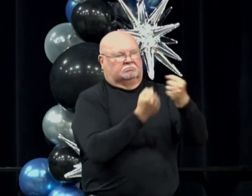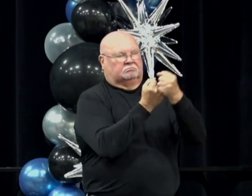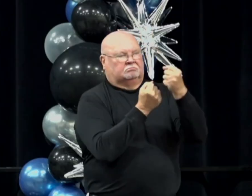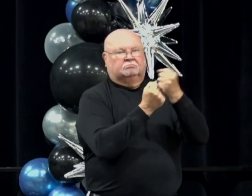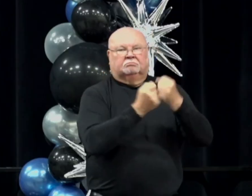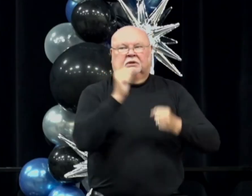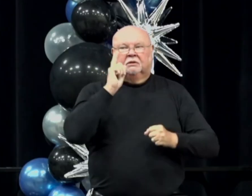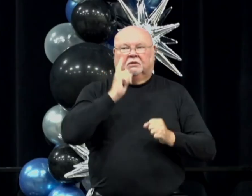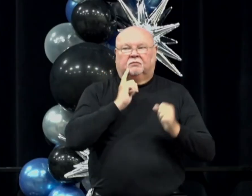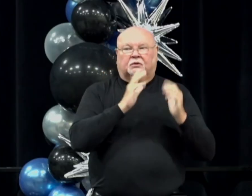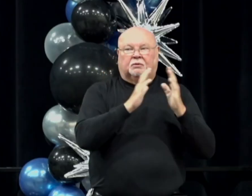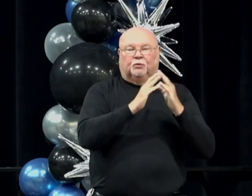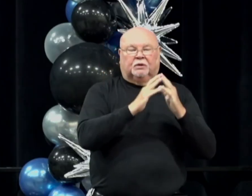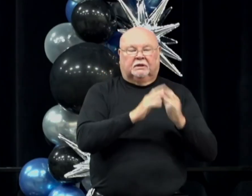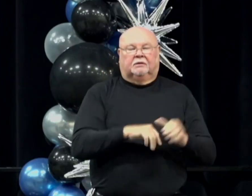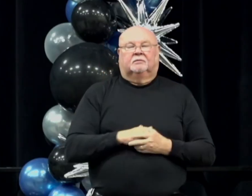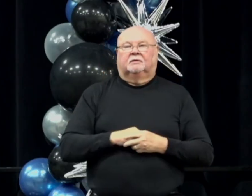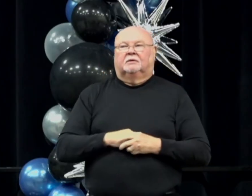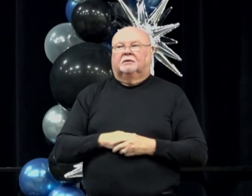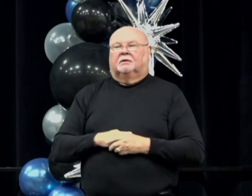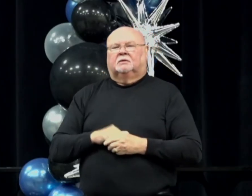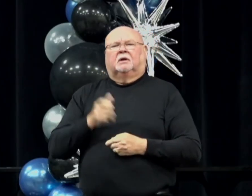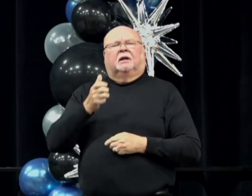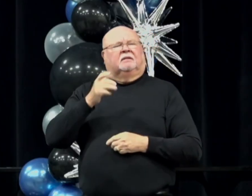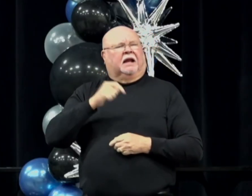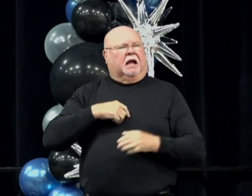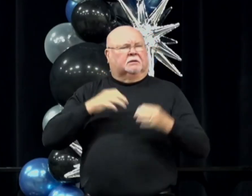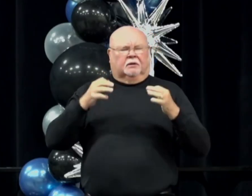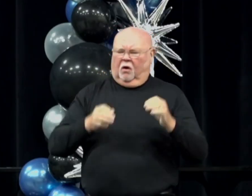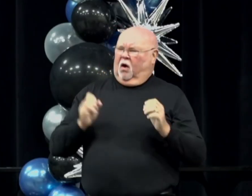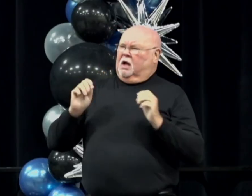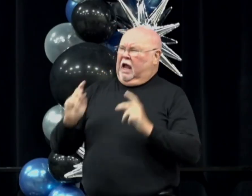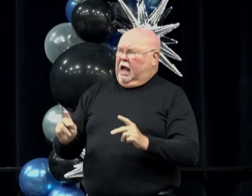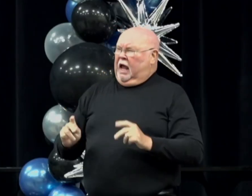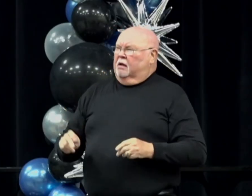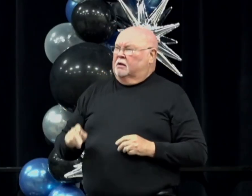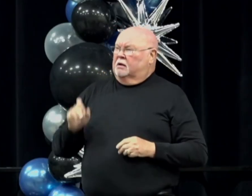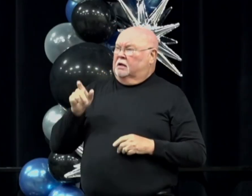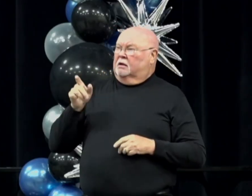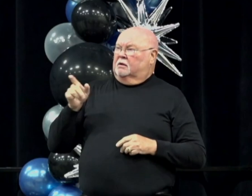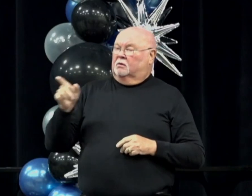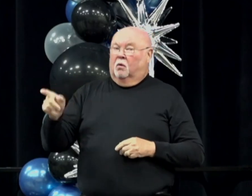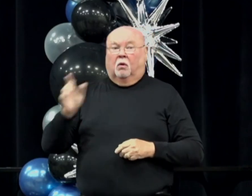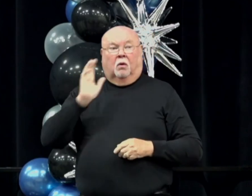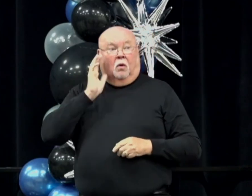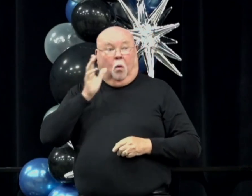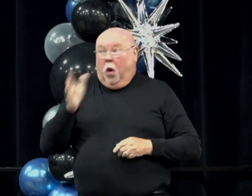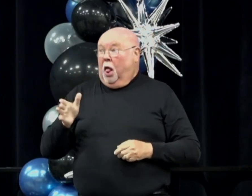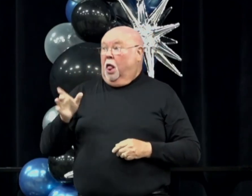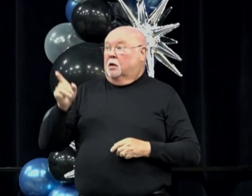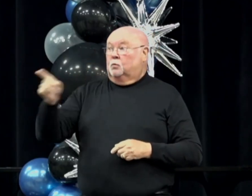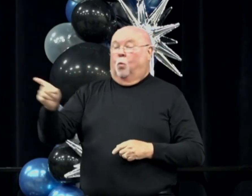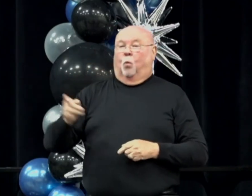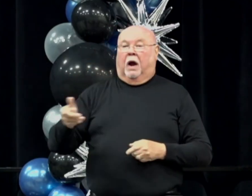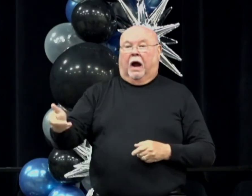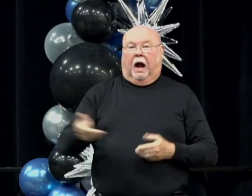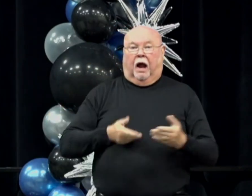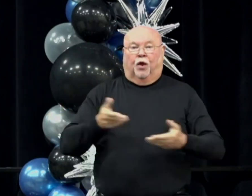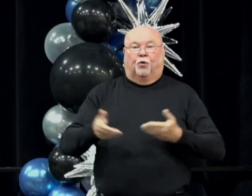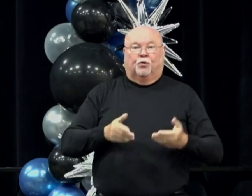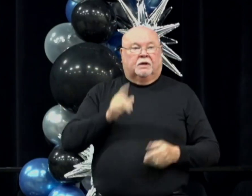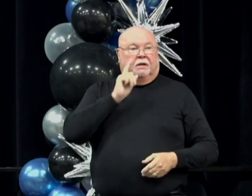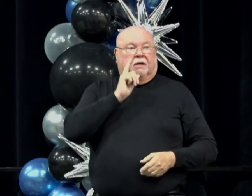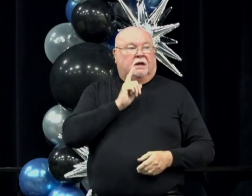language that had championed the Deaf community. And so I said, “Okay, well will you hire Deaf and